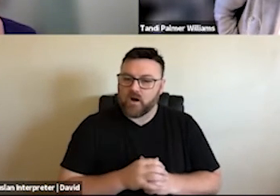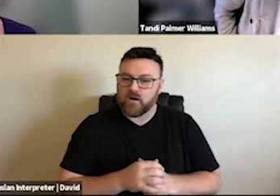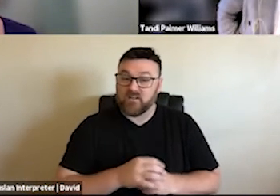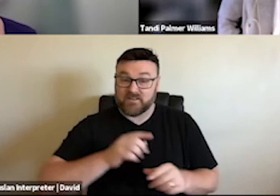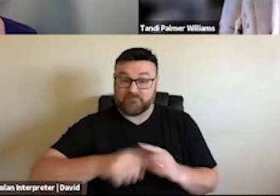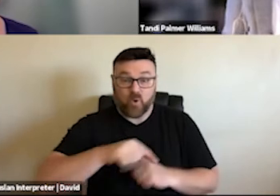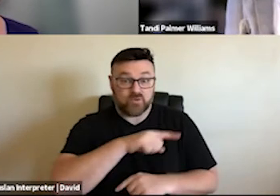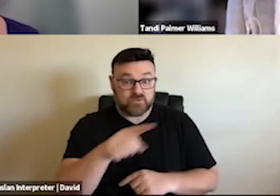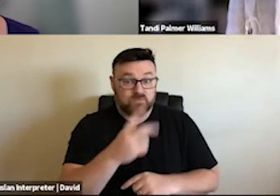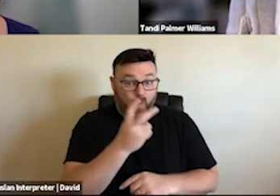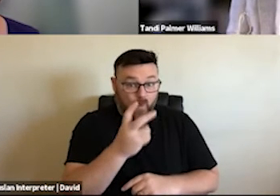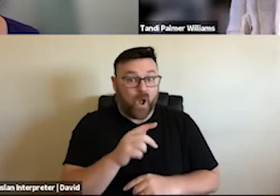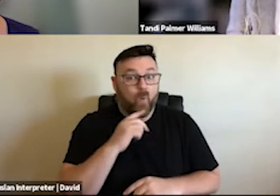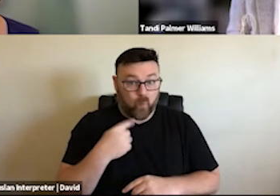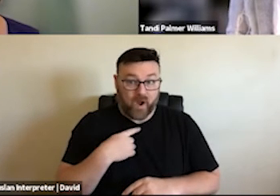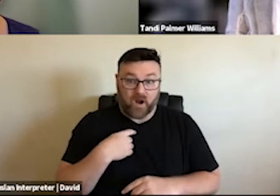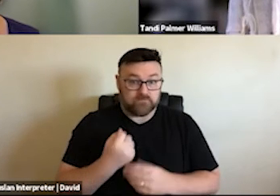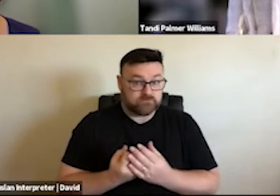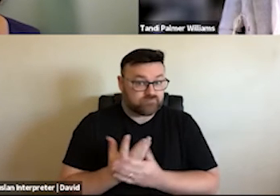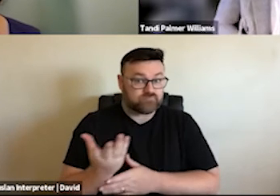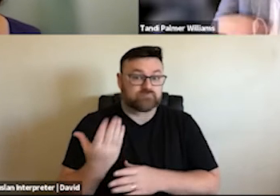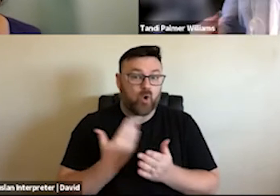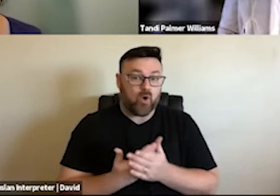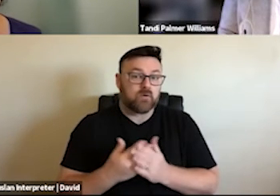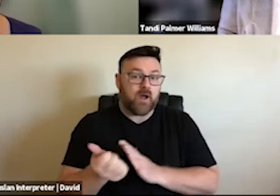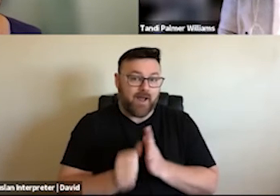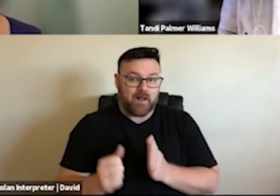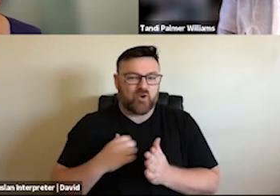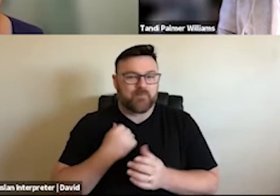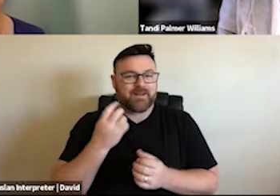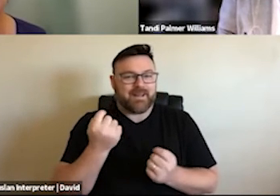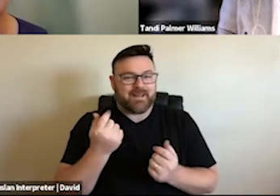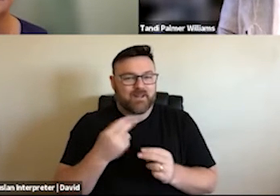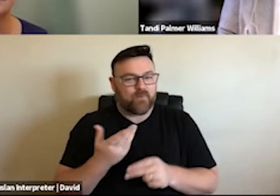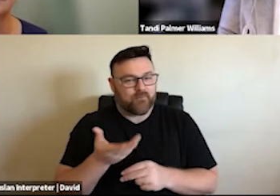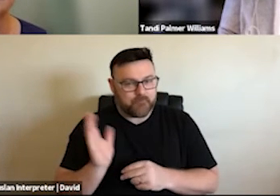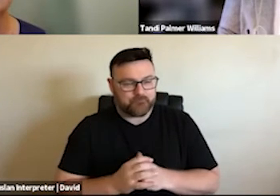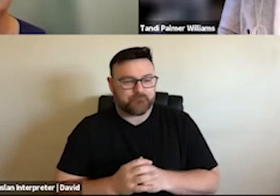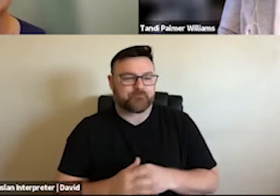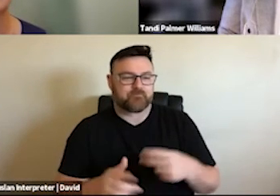larger amounts and how we can make things easier for them. Another person said I had a technology problem at home.